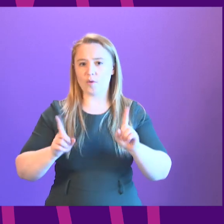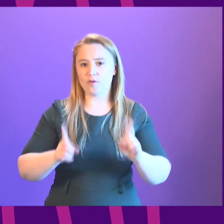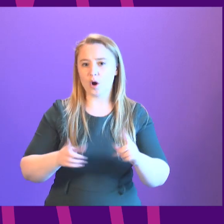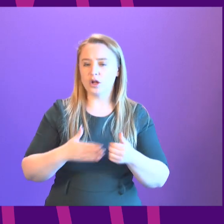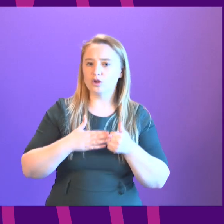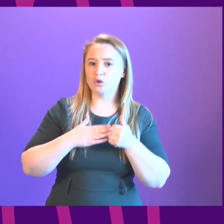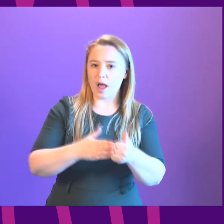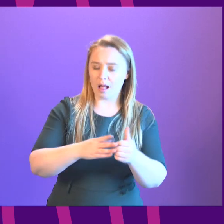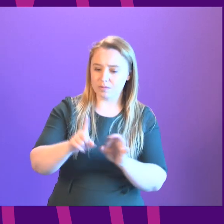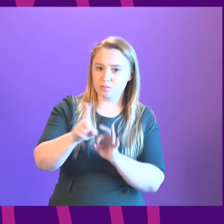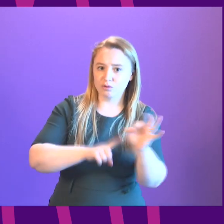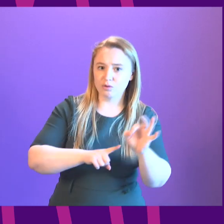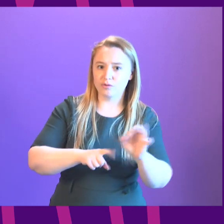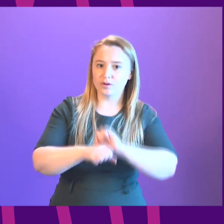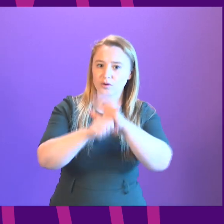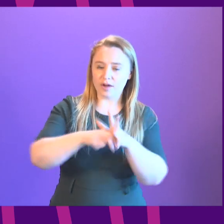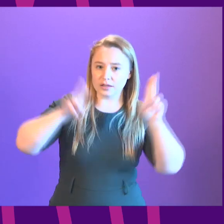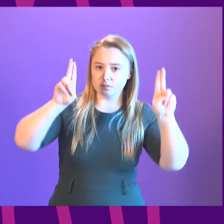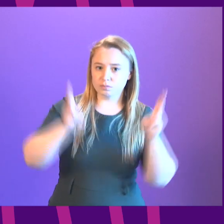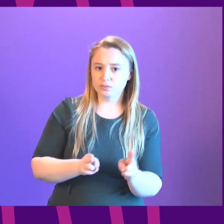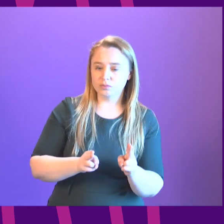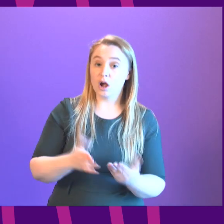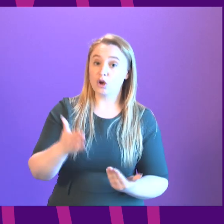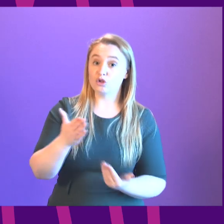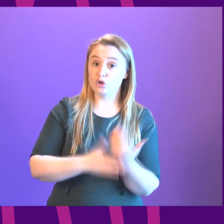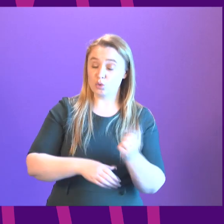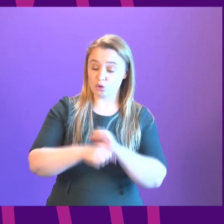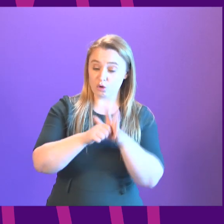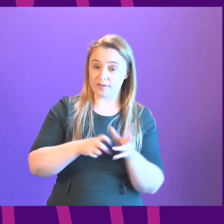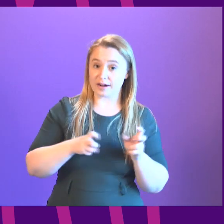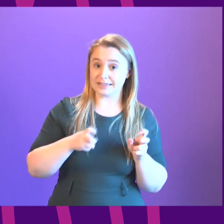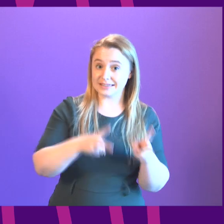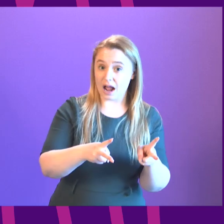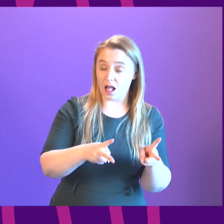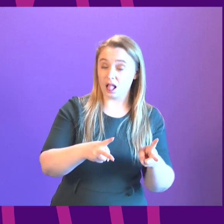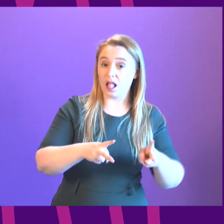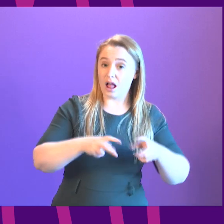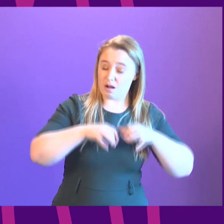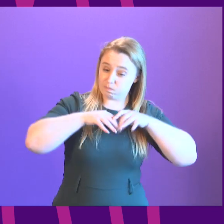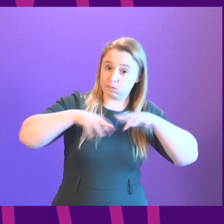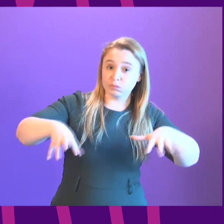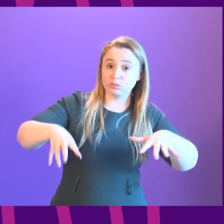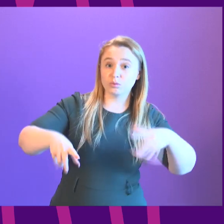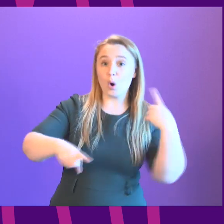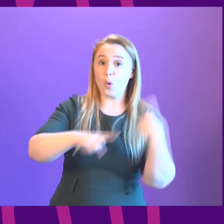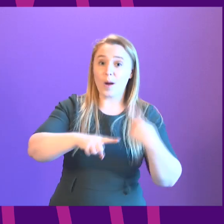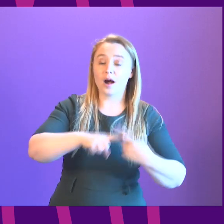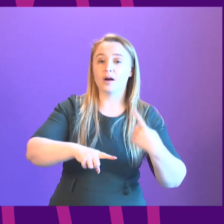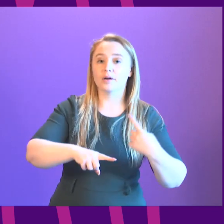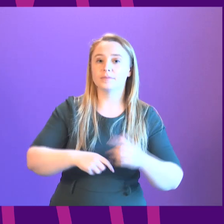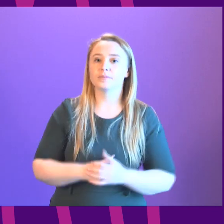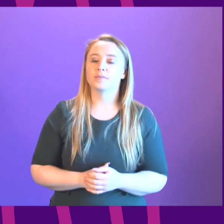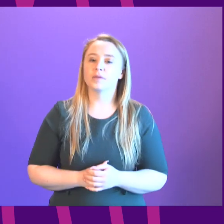the virulence of the new strain of the virus. Will she also make a proportionate response